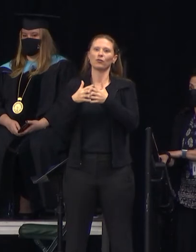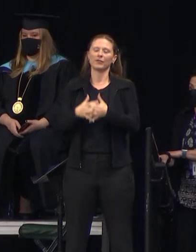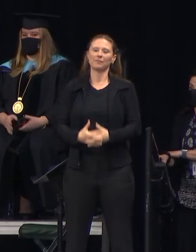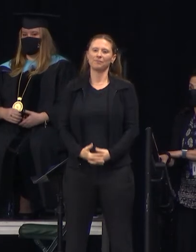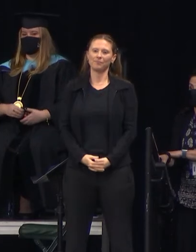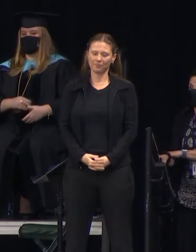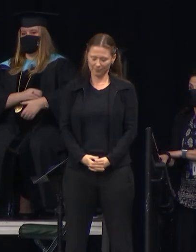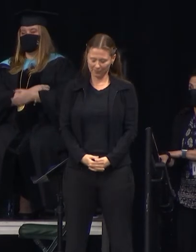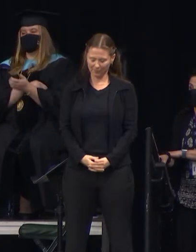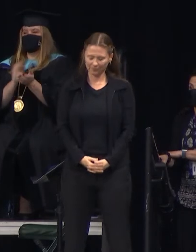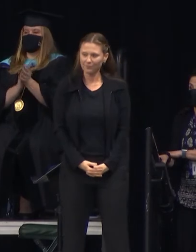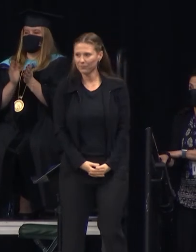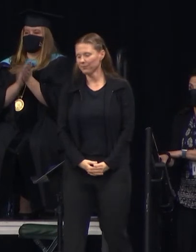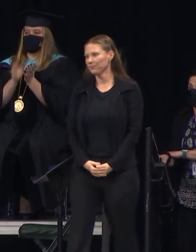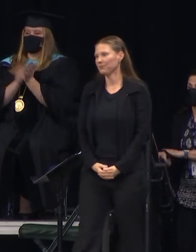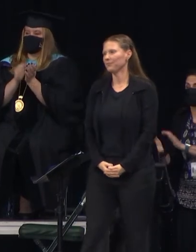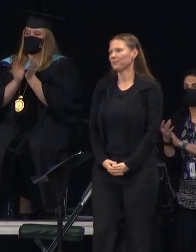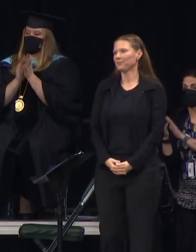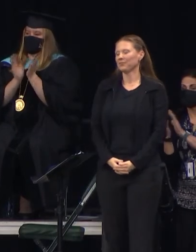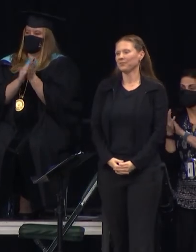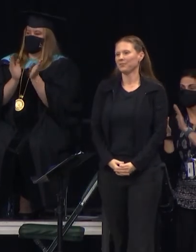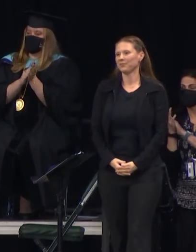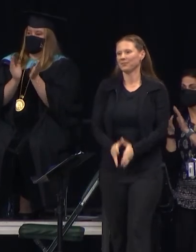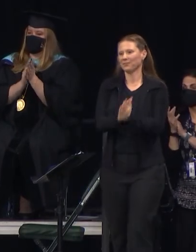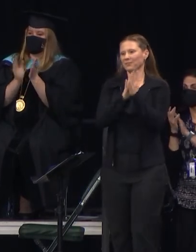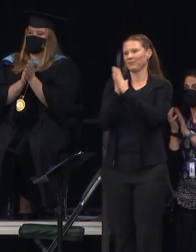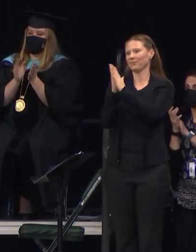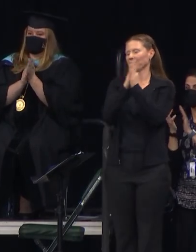(audience applauding) Thank you.